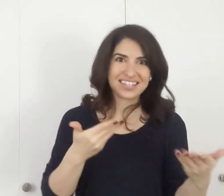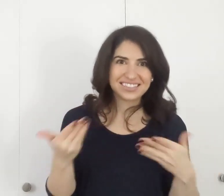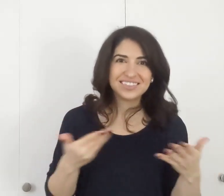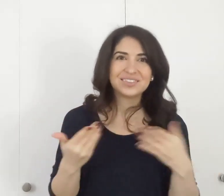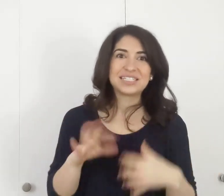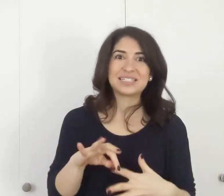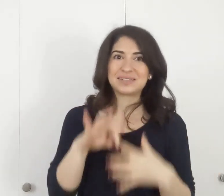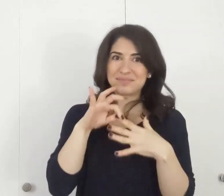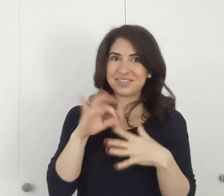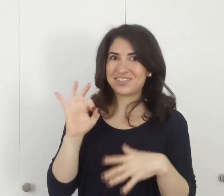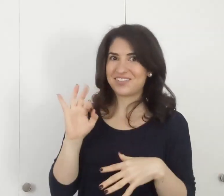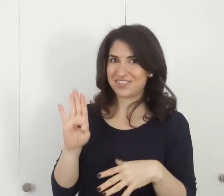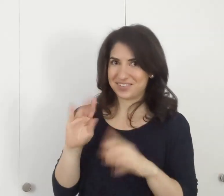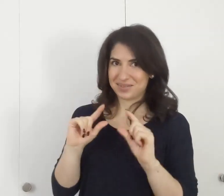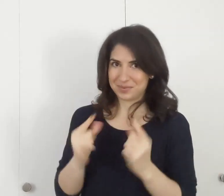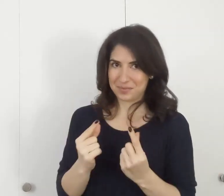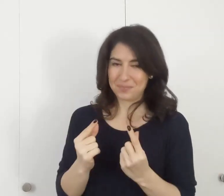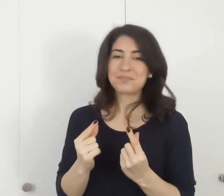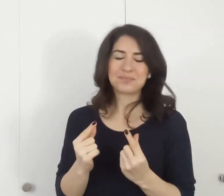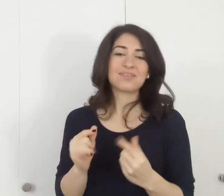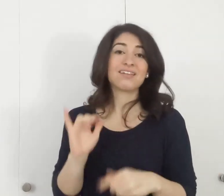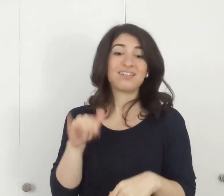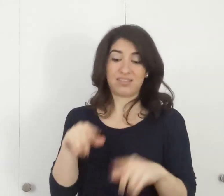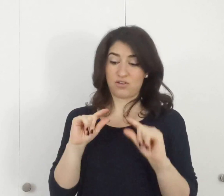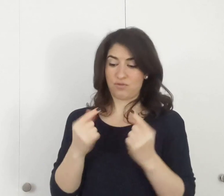I will invite you to a special Facebook group!